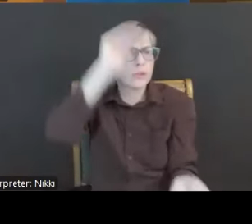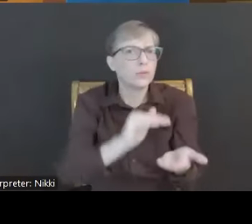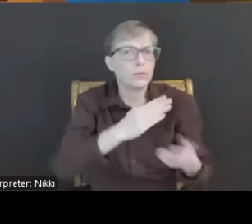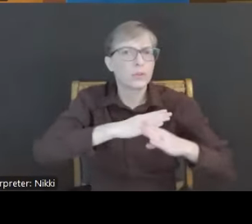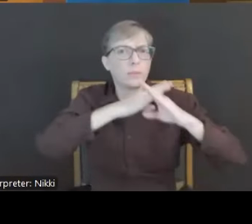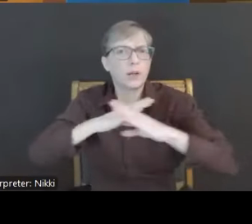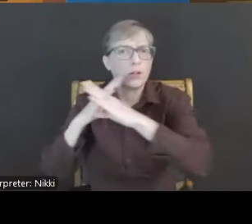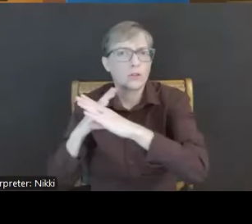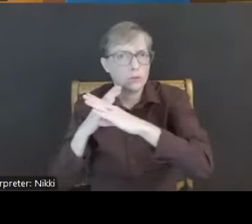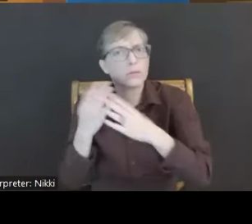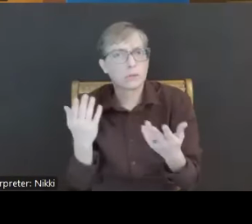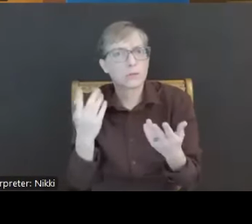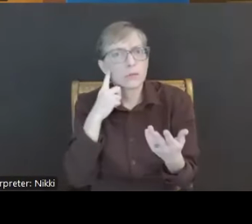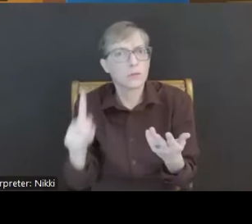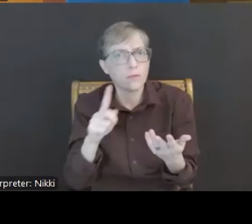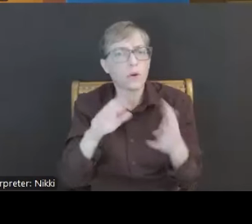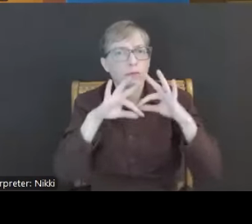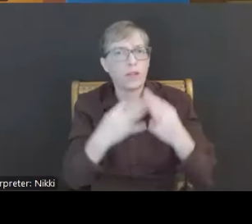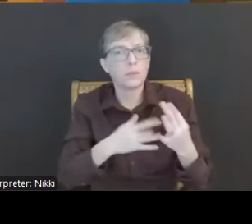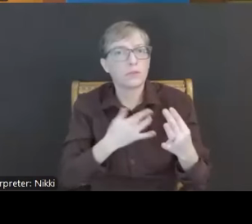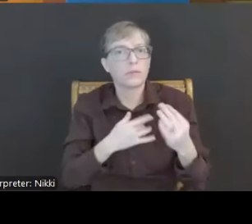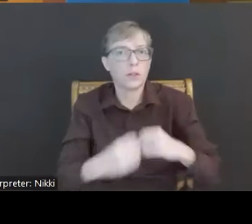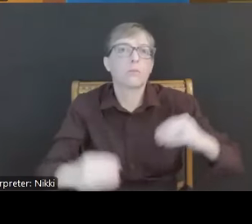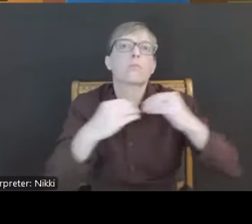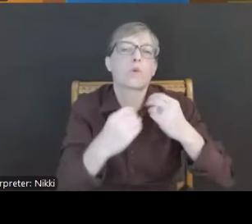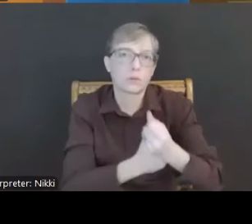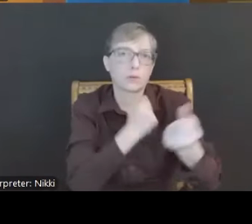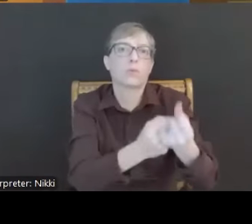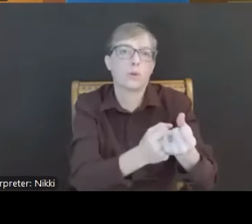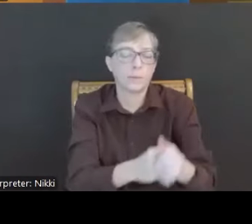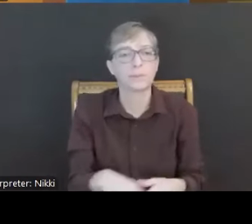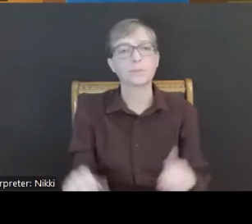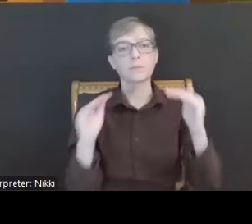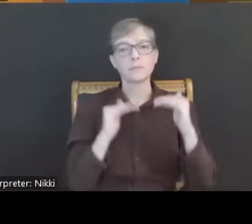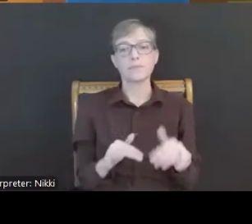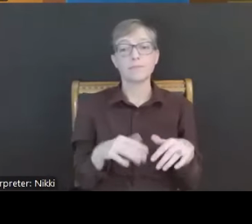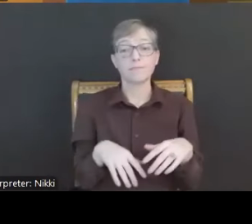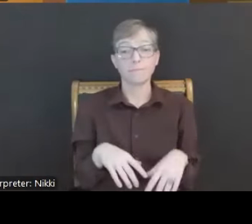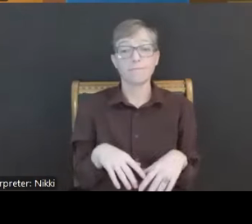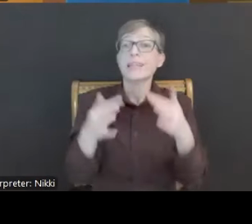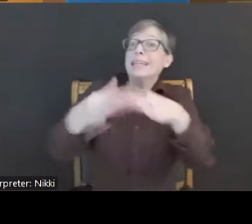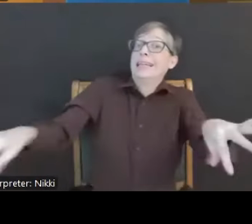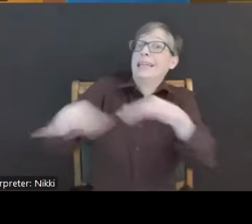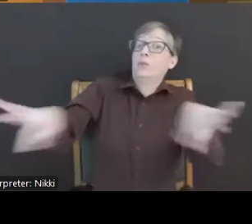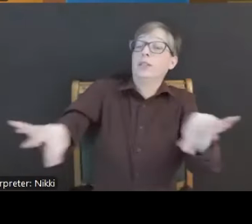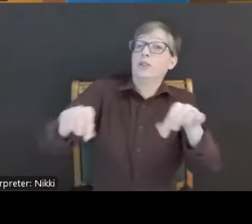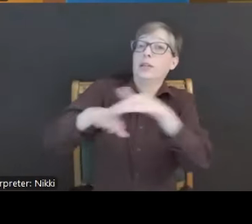so that families feel support it additionally barriers language access socioeconomic challenges